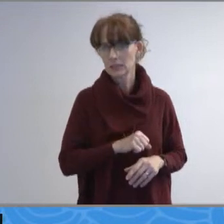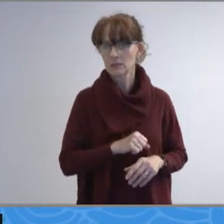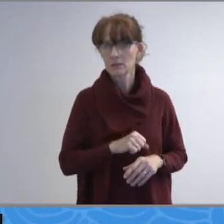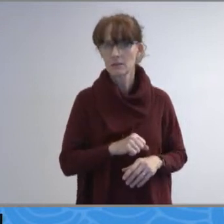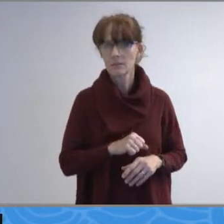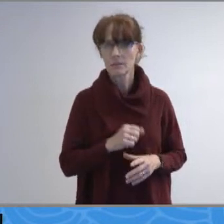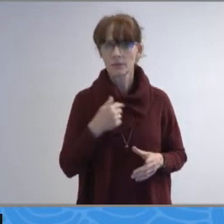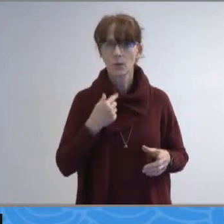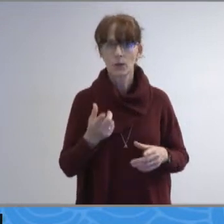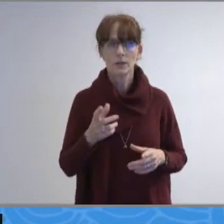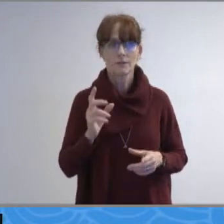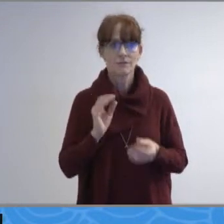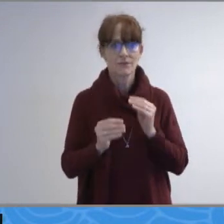so that we can get that corrected.